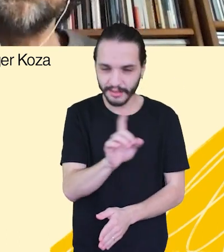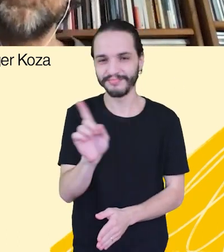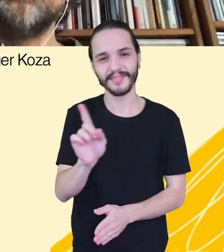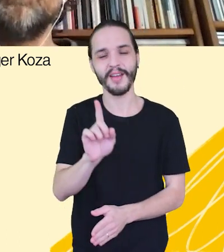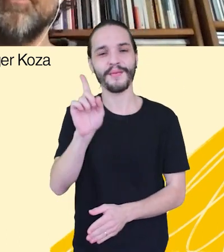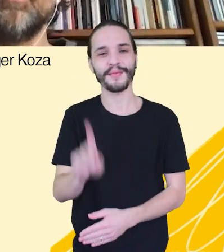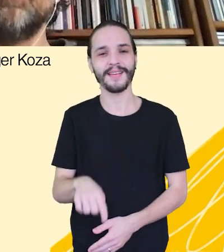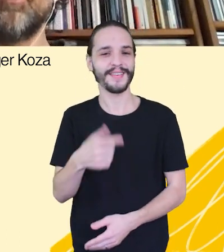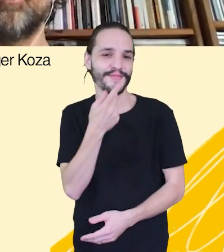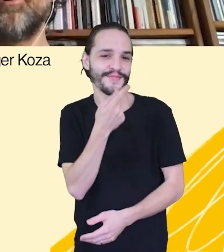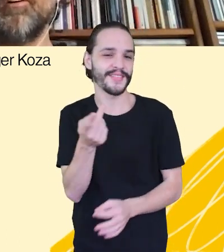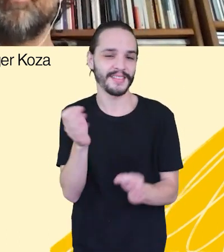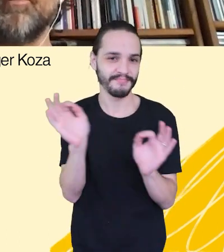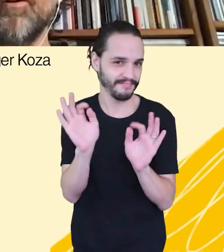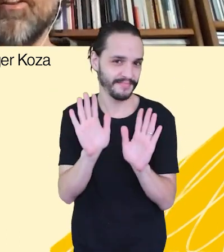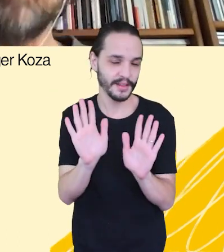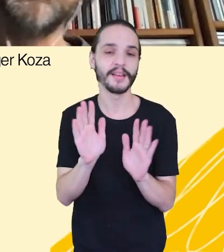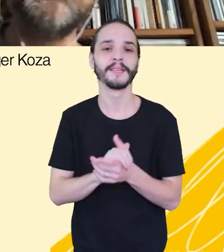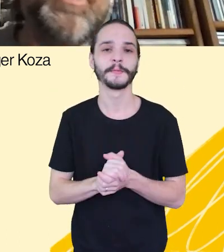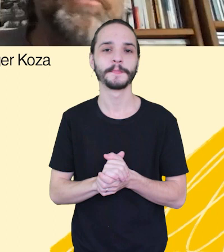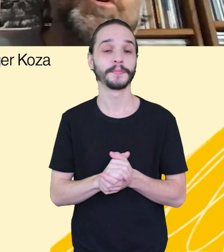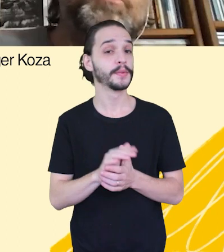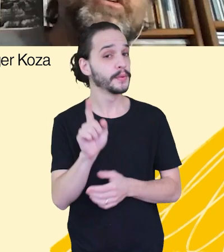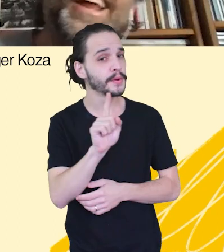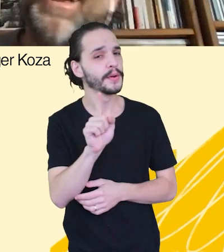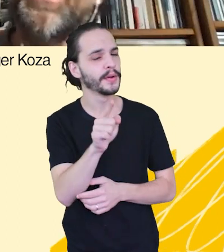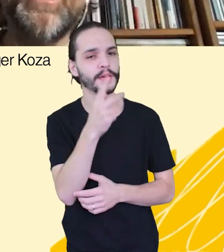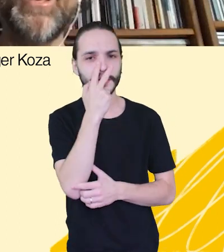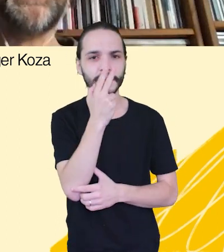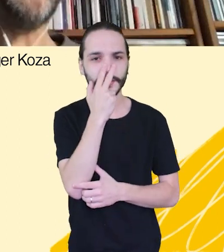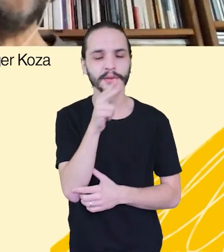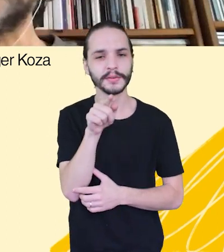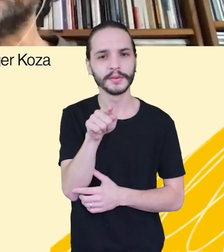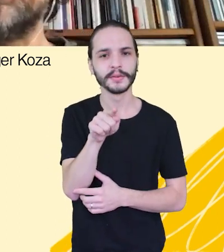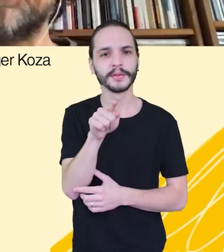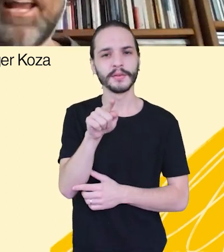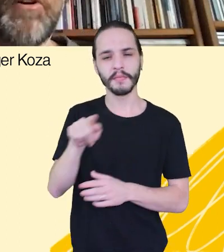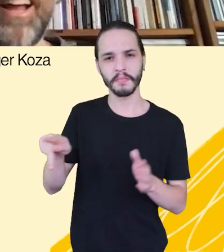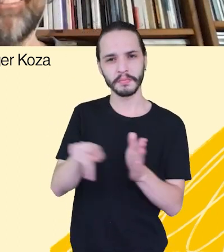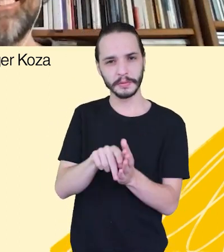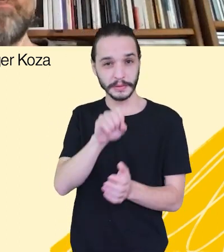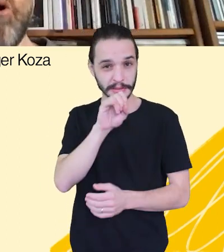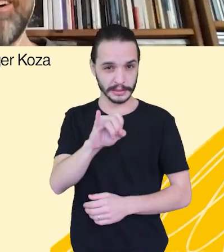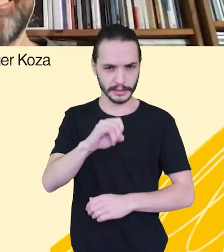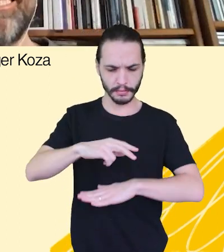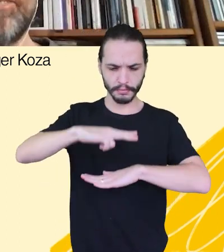No. If we were in a Lacanian psychoanalysis moment